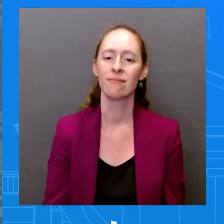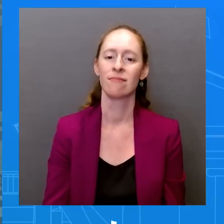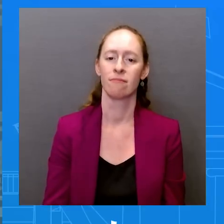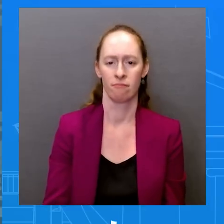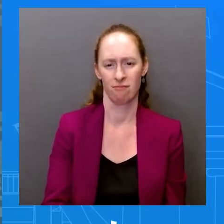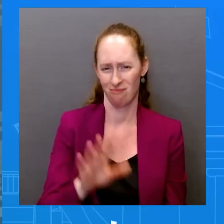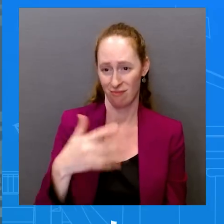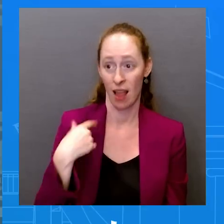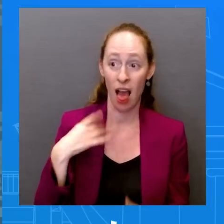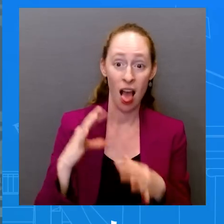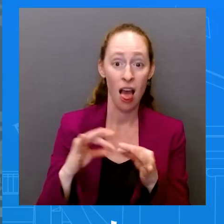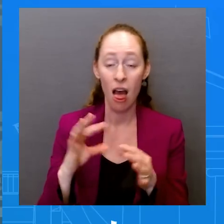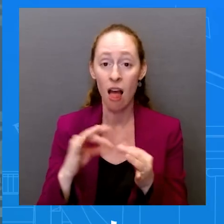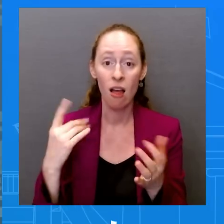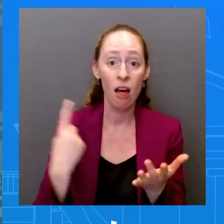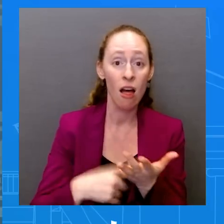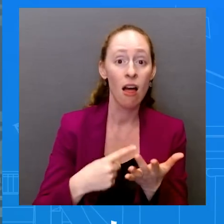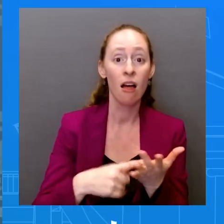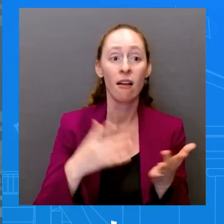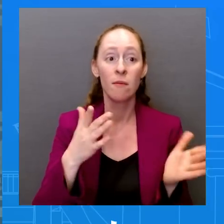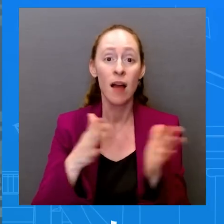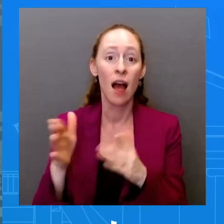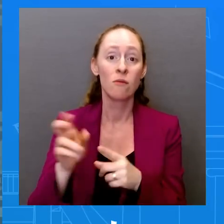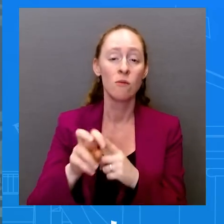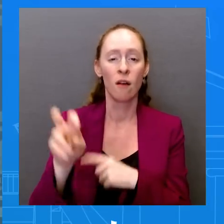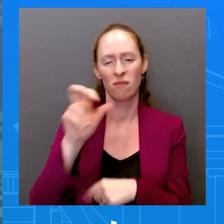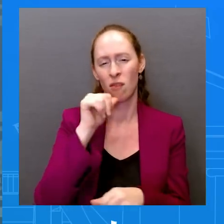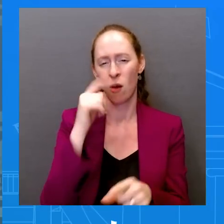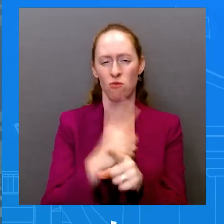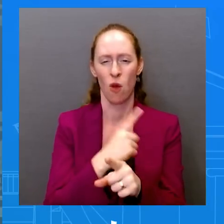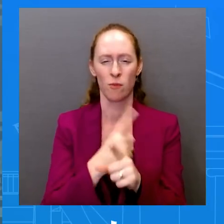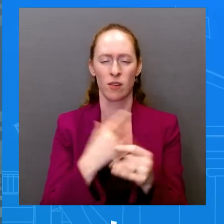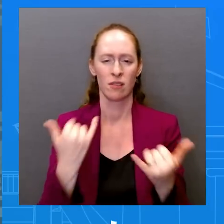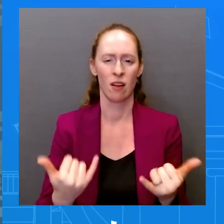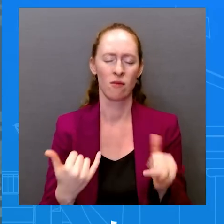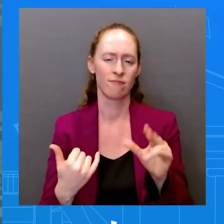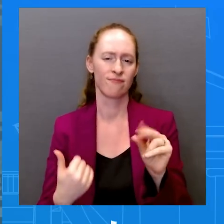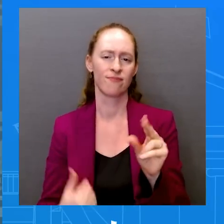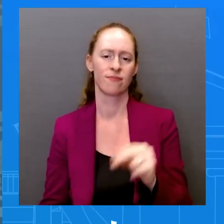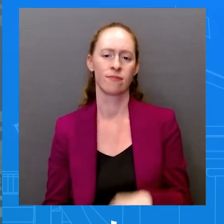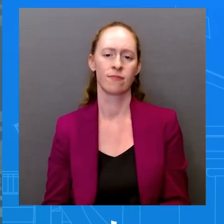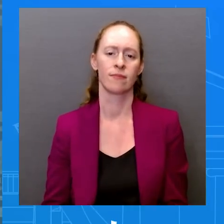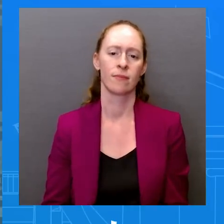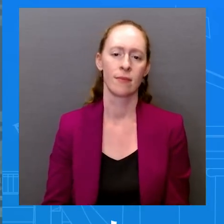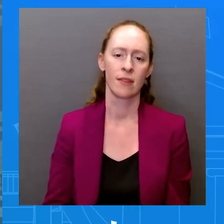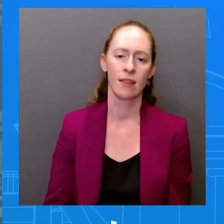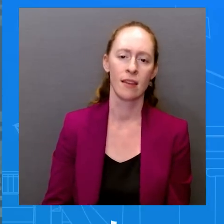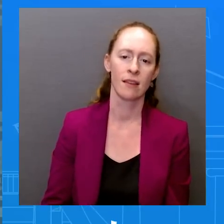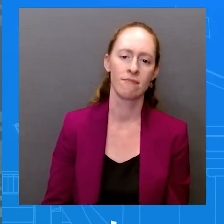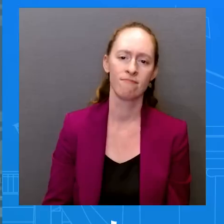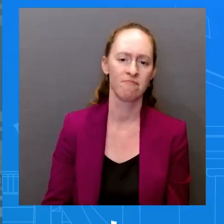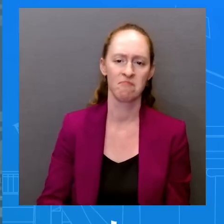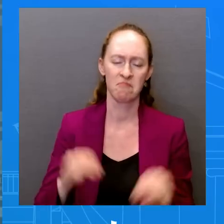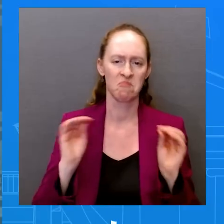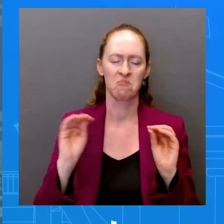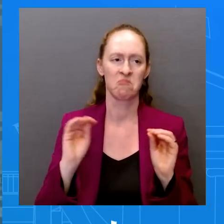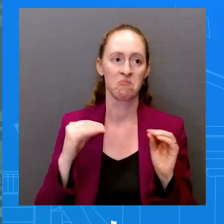or any thoughts on that. But again, you know, we've made it very clear